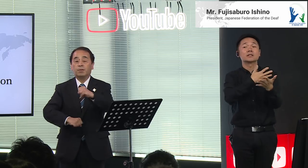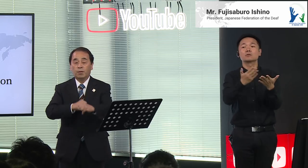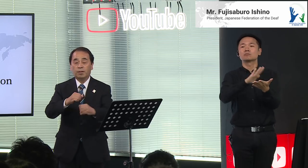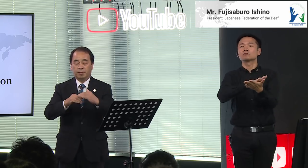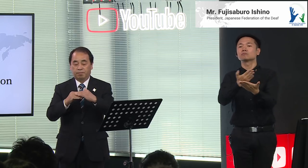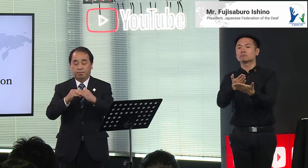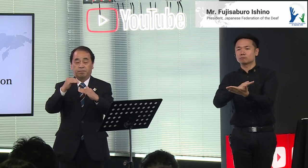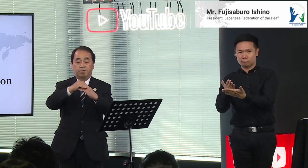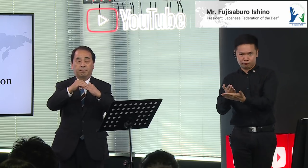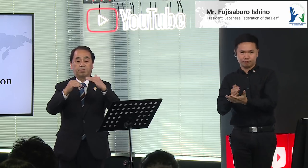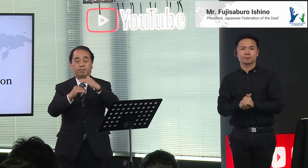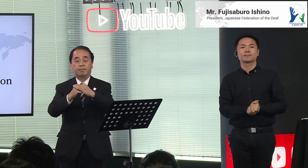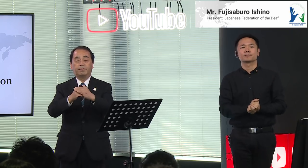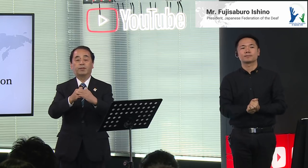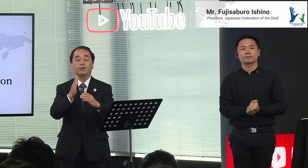information and the communication access